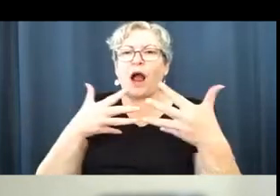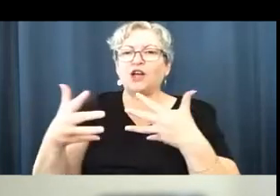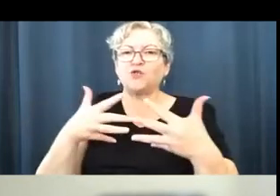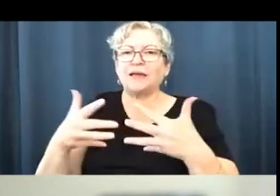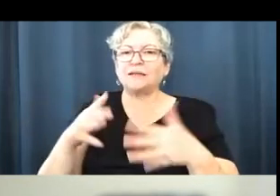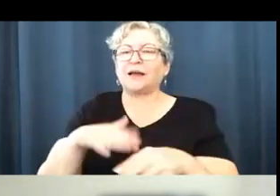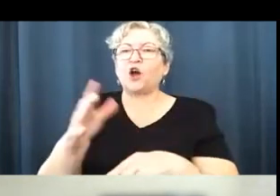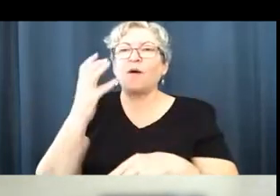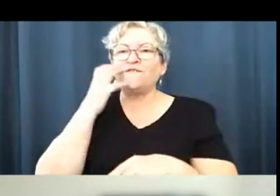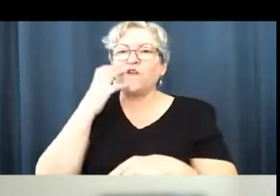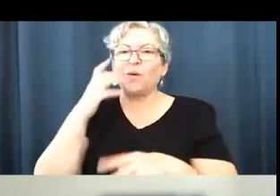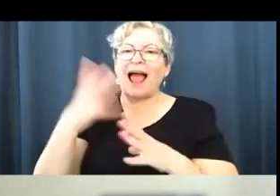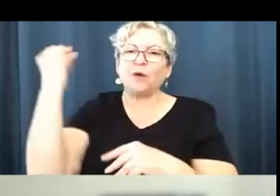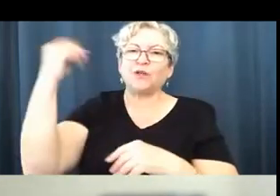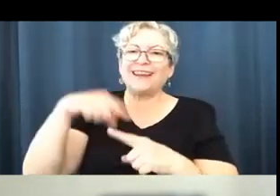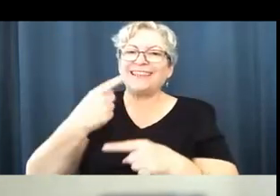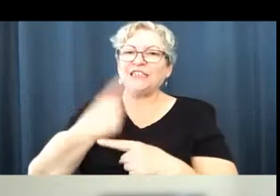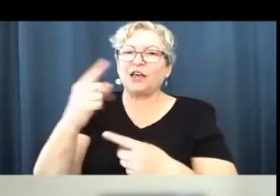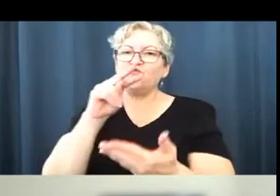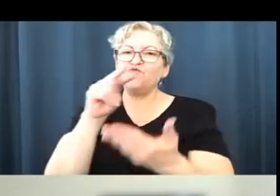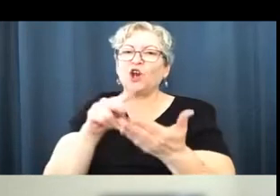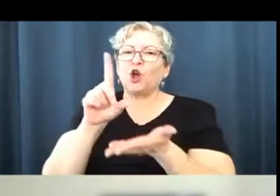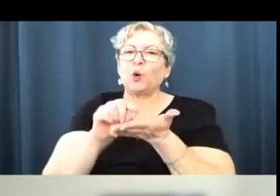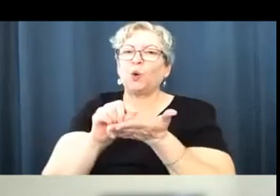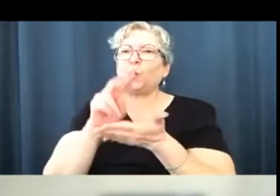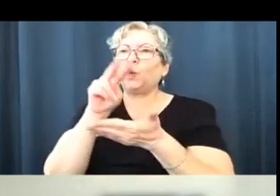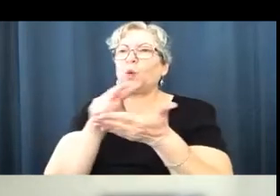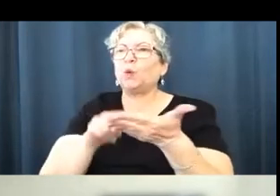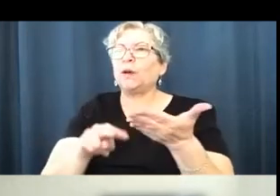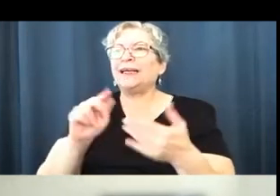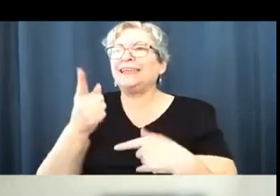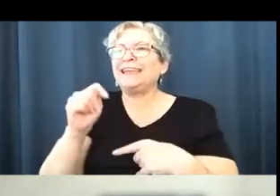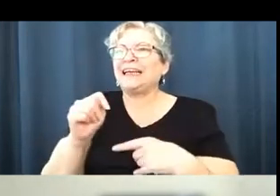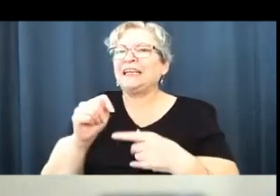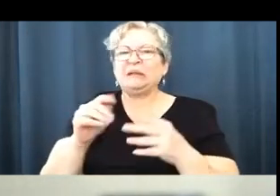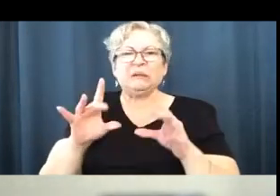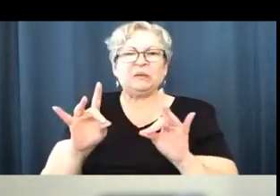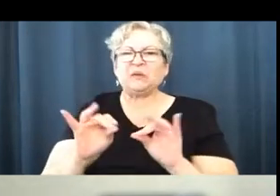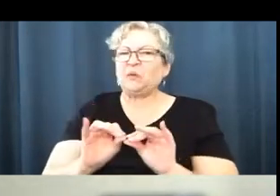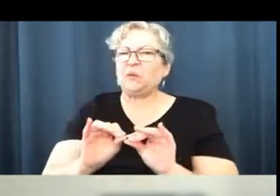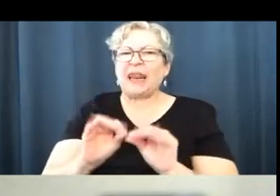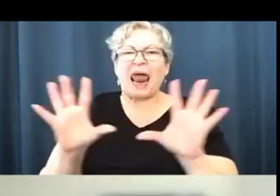out in the daylight, like you're trying to read a news article and there's text that's too faint, that's an accessibility issue